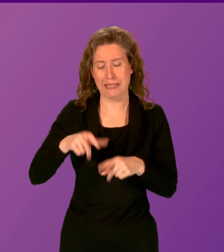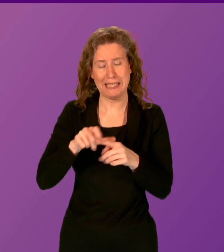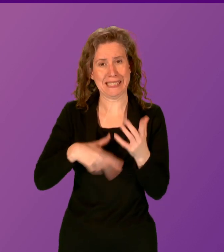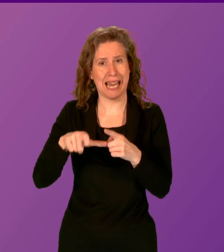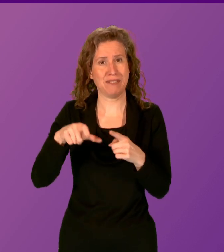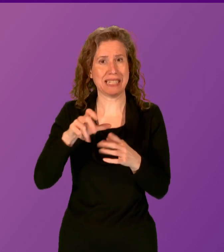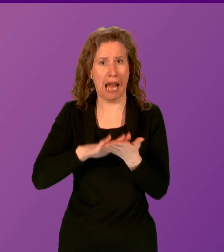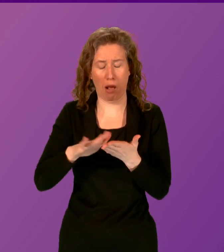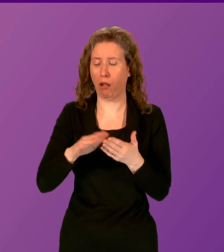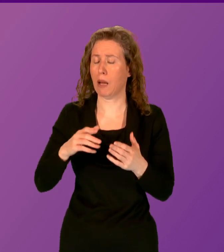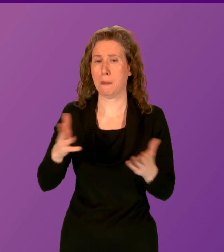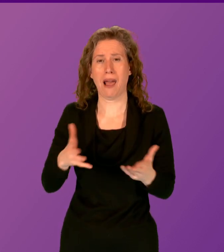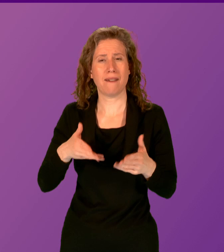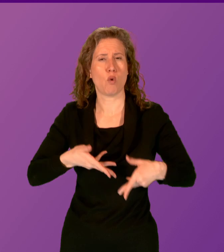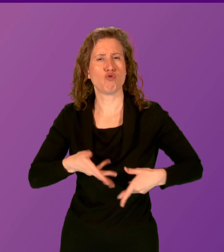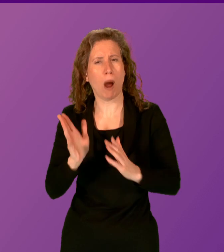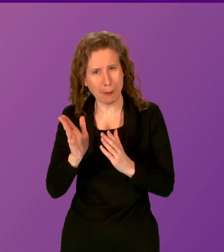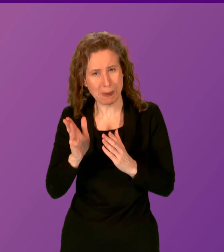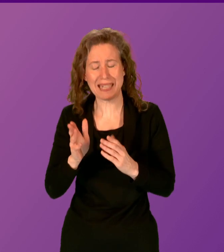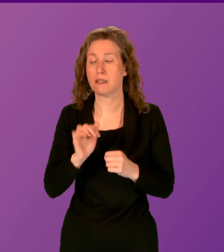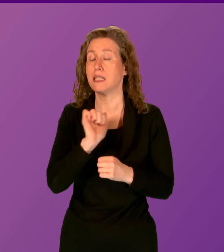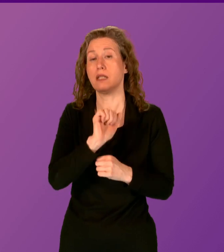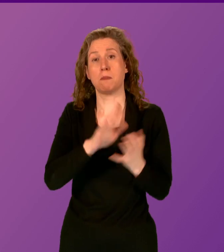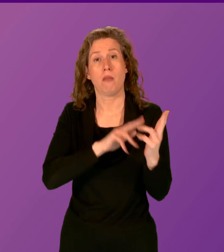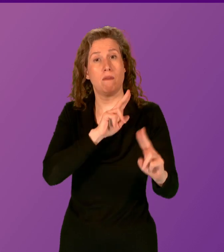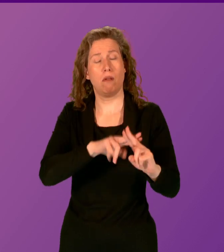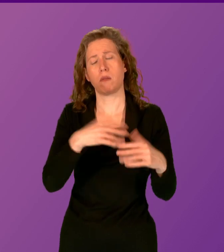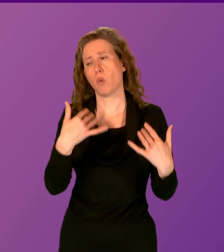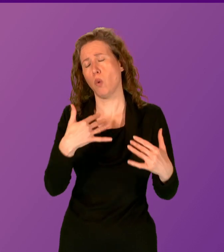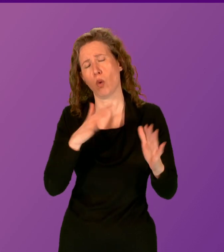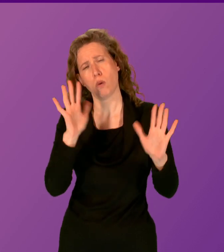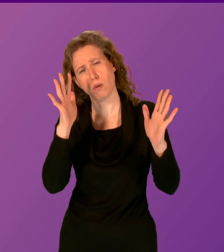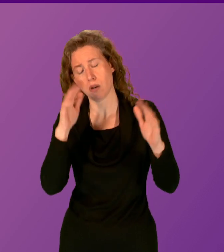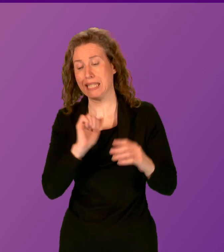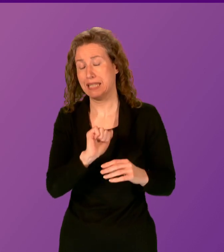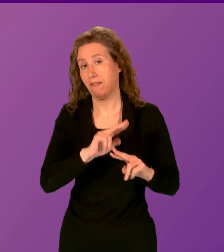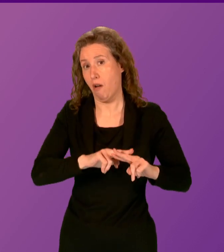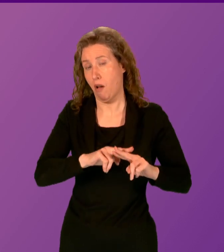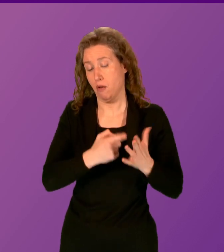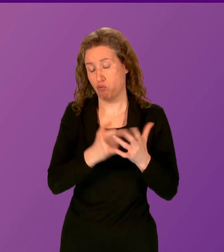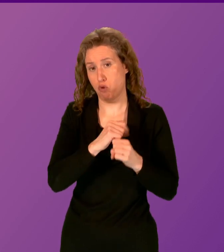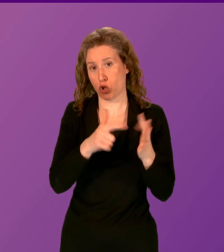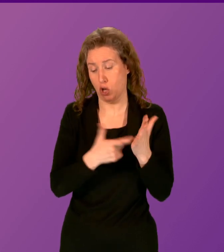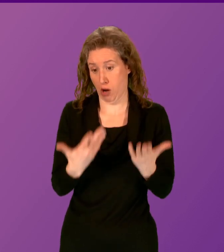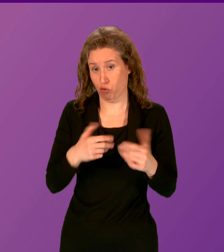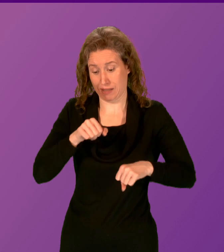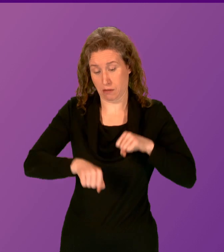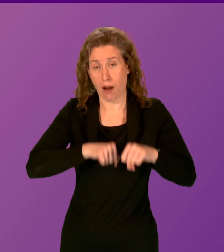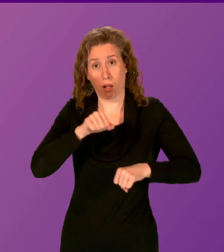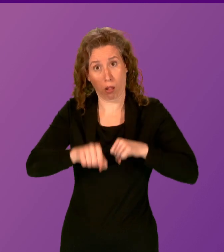His parents, Sharon and Roger, have been an inspiration. David’s father, Roger, is currently on an epic cycling journey to deliver the match